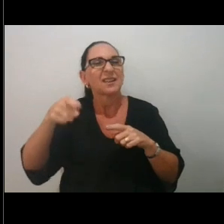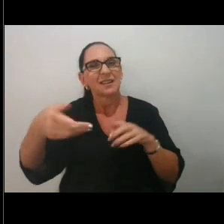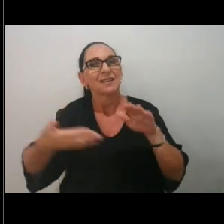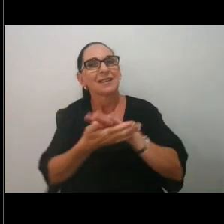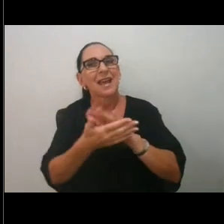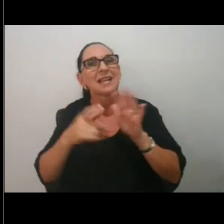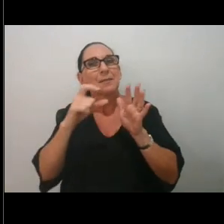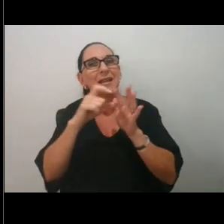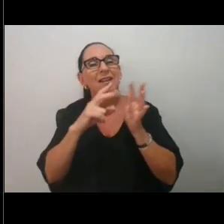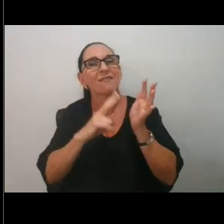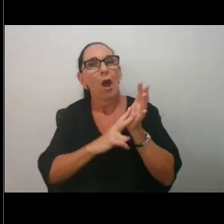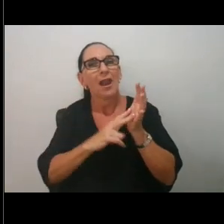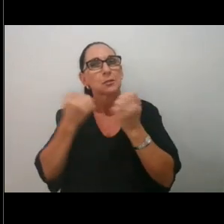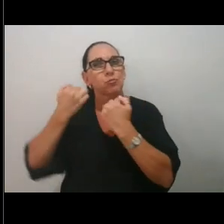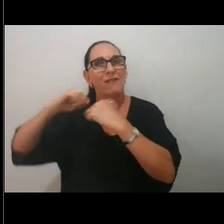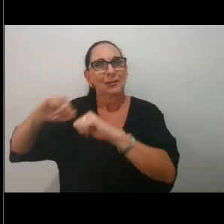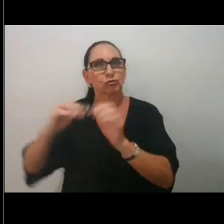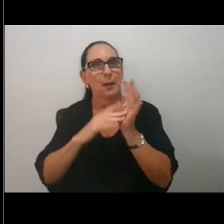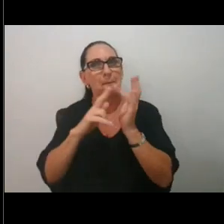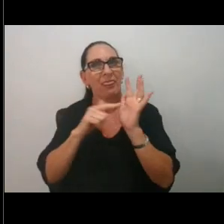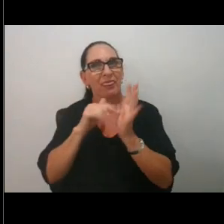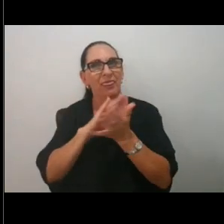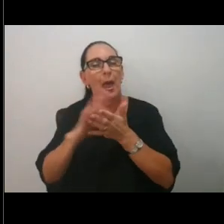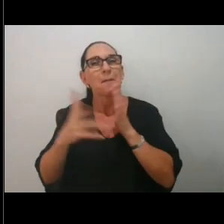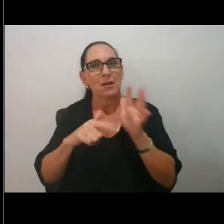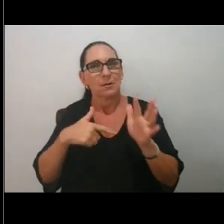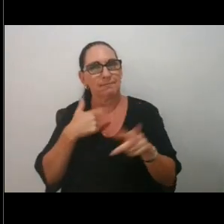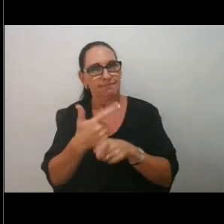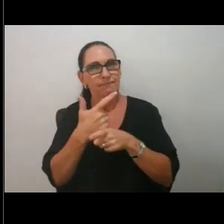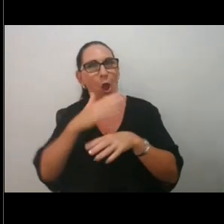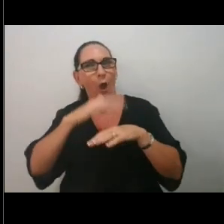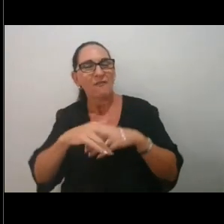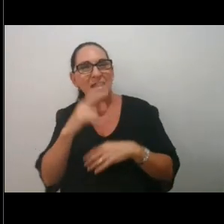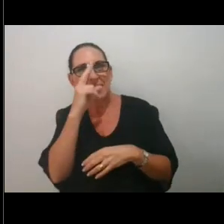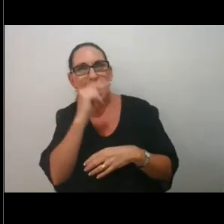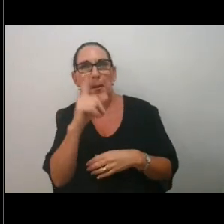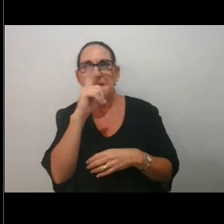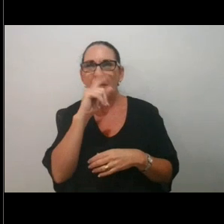look at young people and healthy relationships so once um that's all confirmed we'll send around